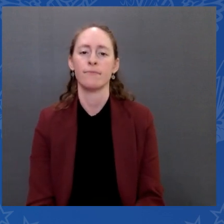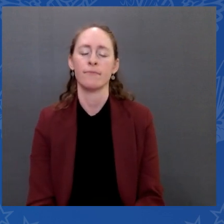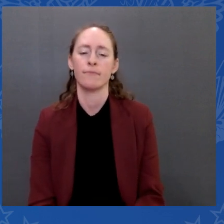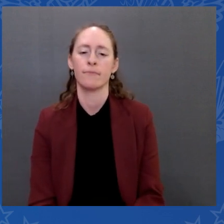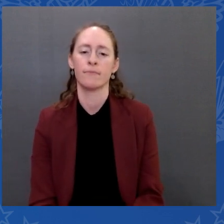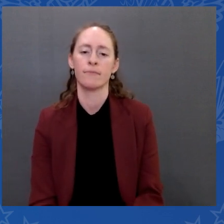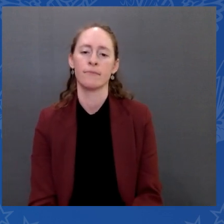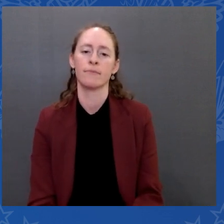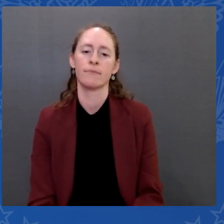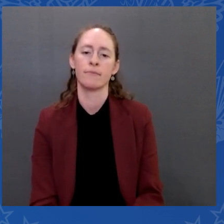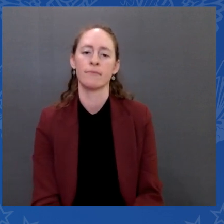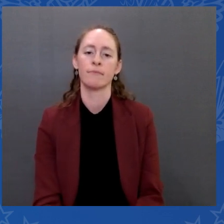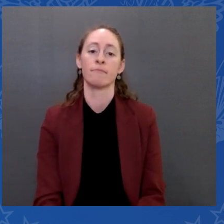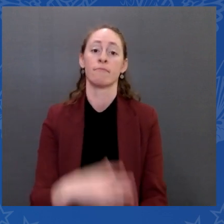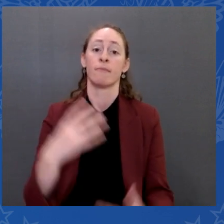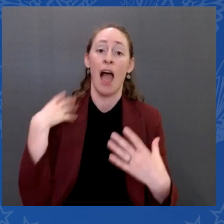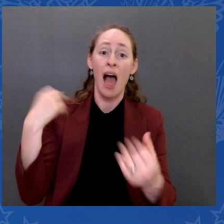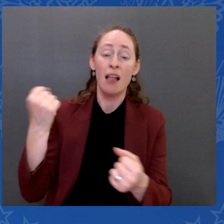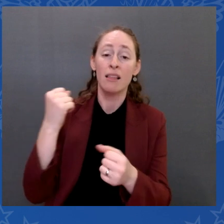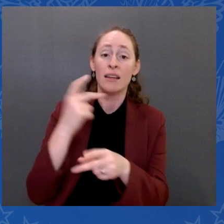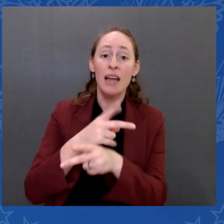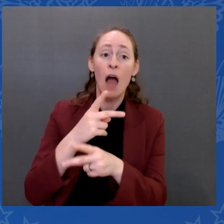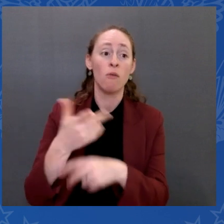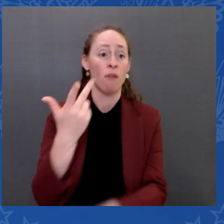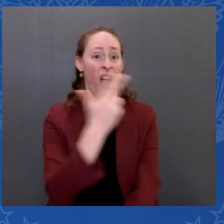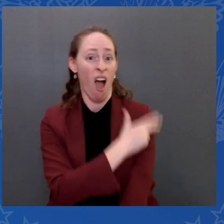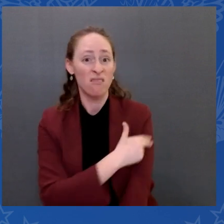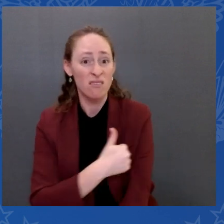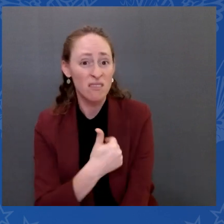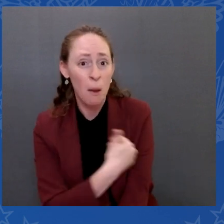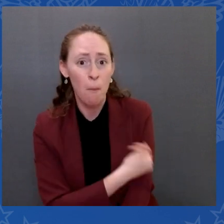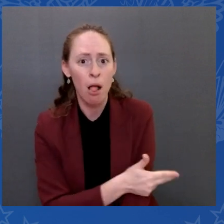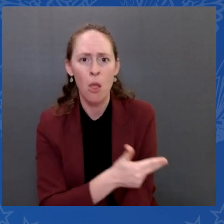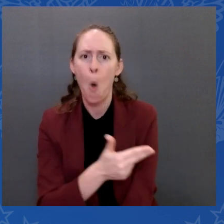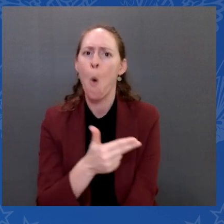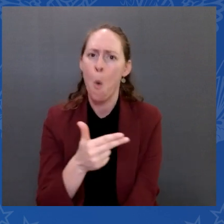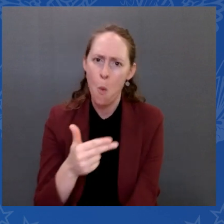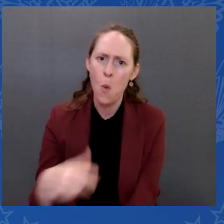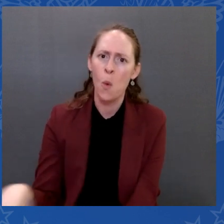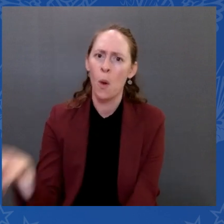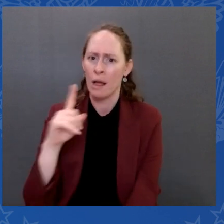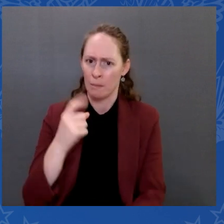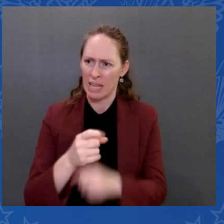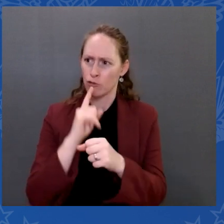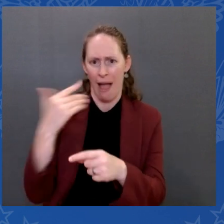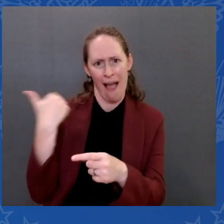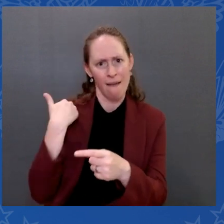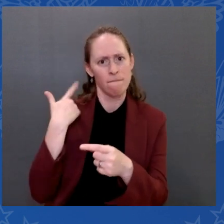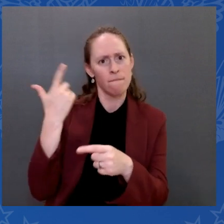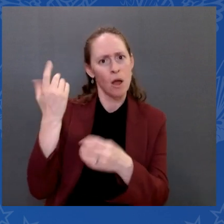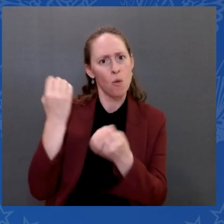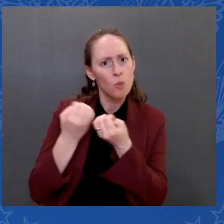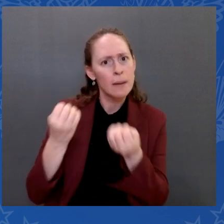as we're trying to move inventory around to cover cases. And this shortage on semiconductors is predicted